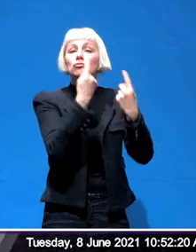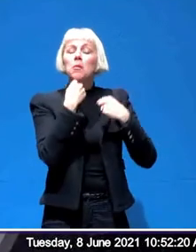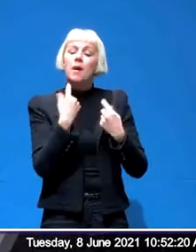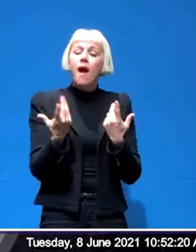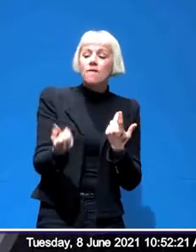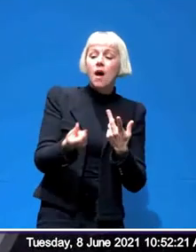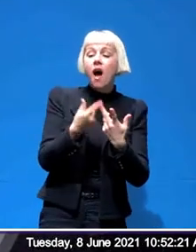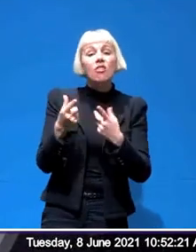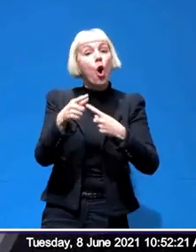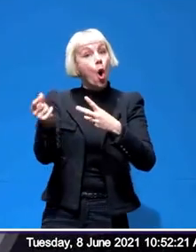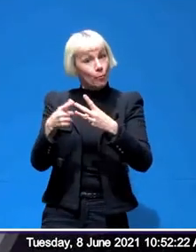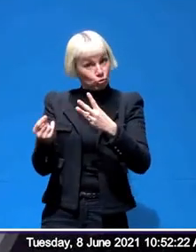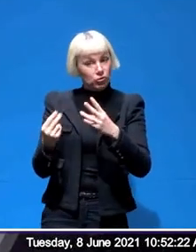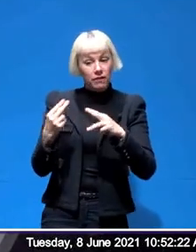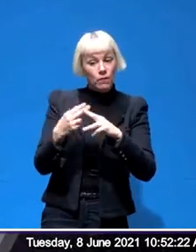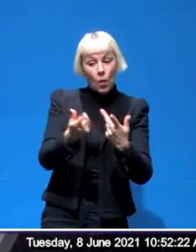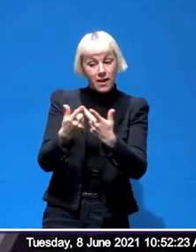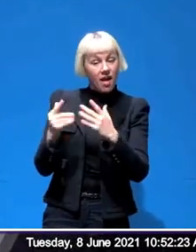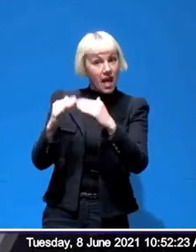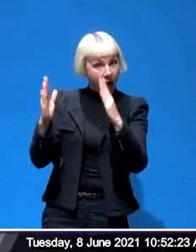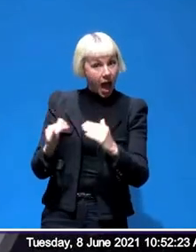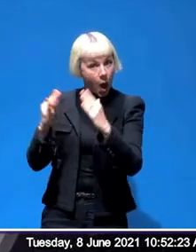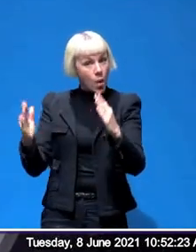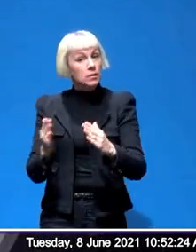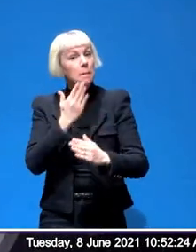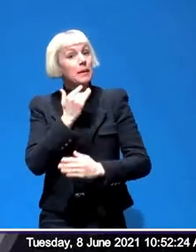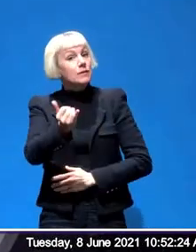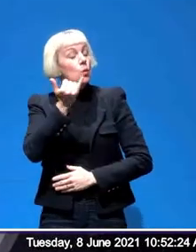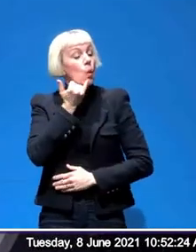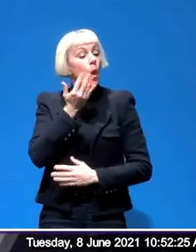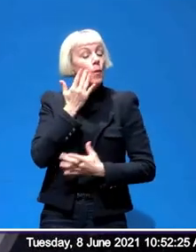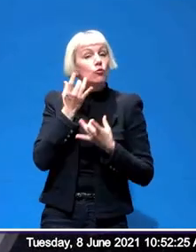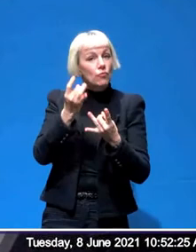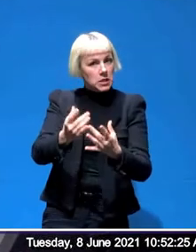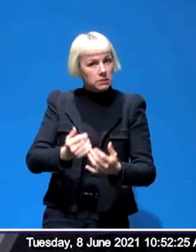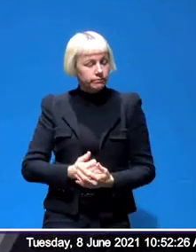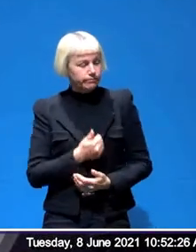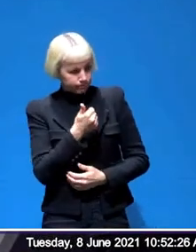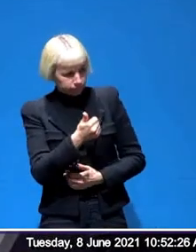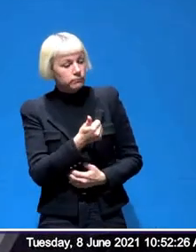and I could call them when I was ready to discuss this. Daniel stayed home with us for that week.